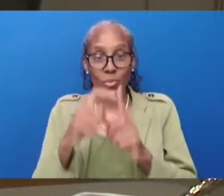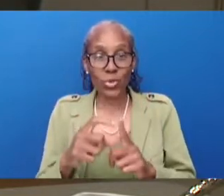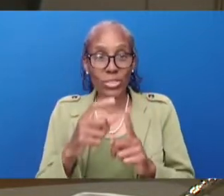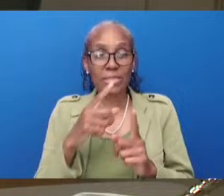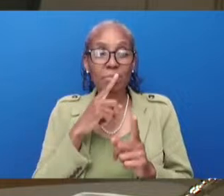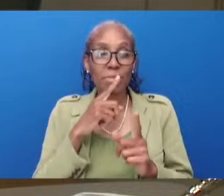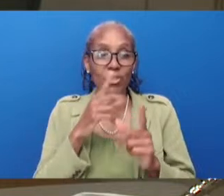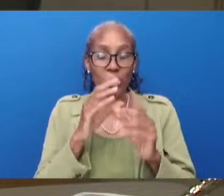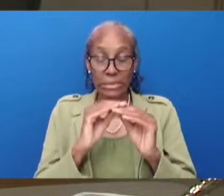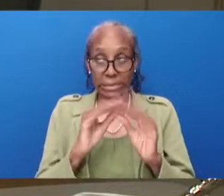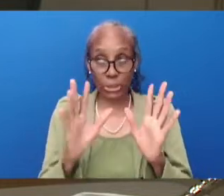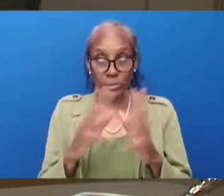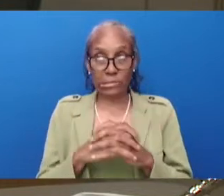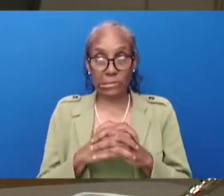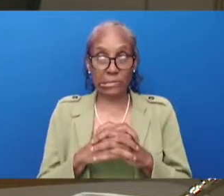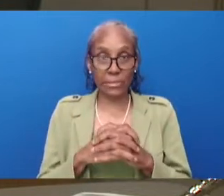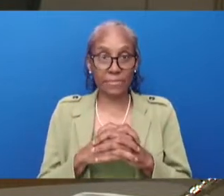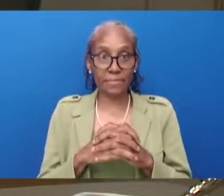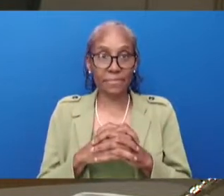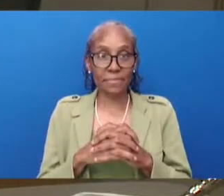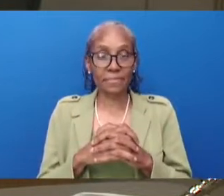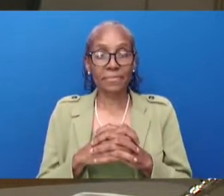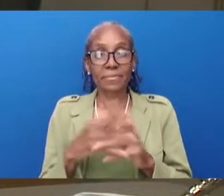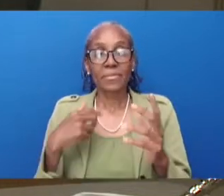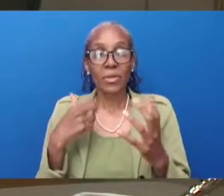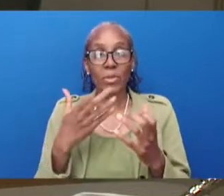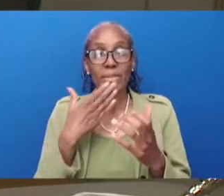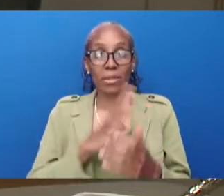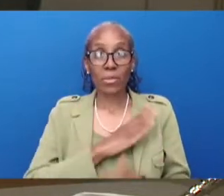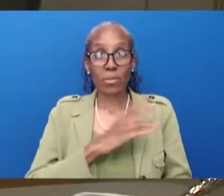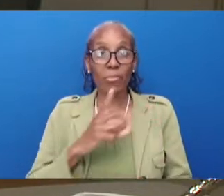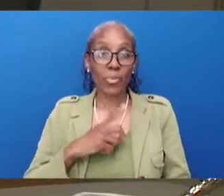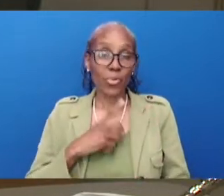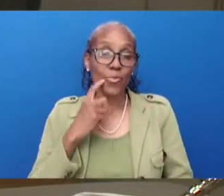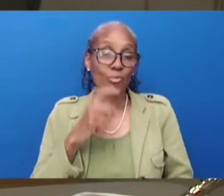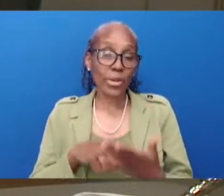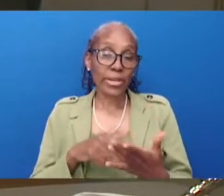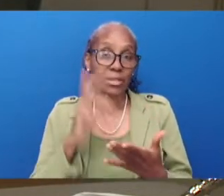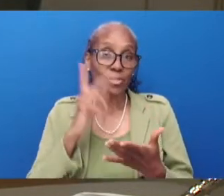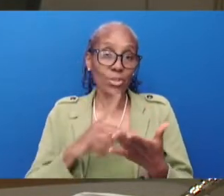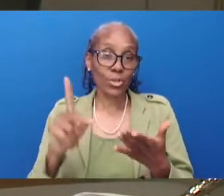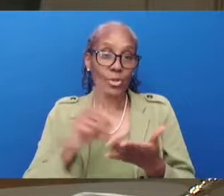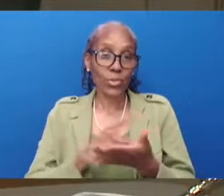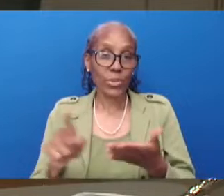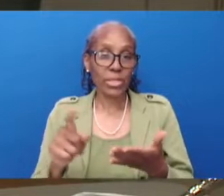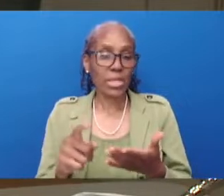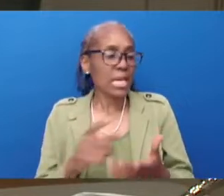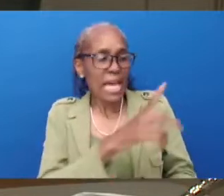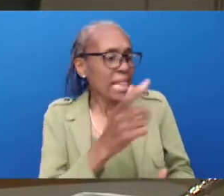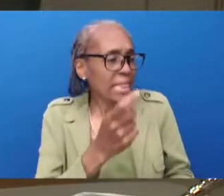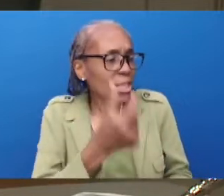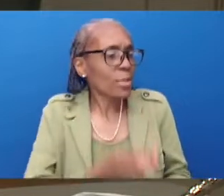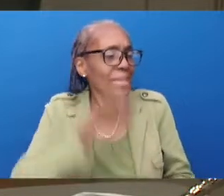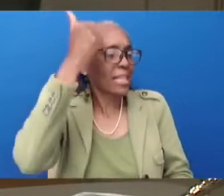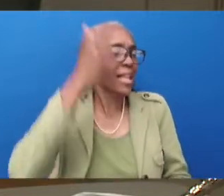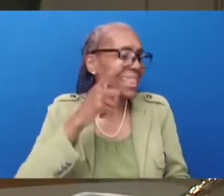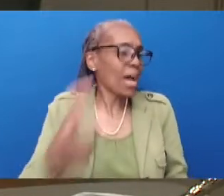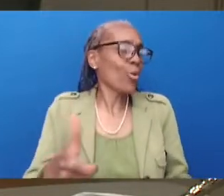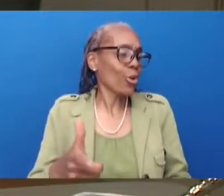I'M NOT A PUBLIC SPEAKER SO I WROTE A COUPLE OF WORDS TO MAKE SURE I GET THIS STRAIGHT.